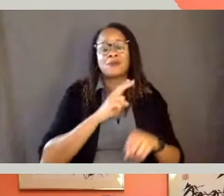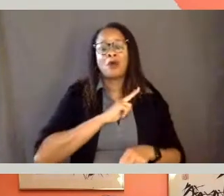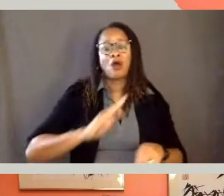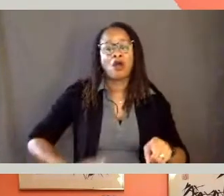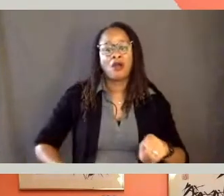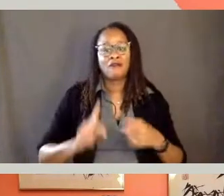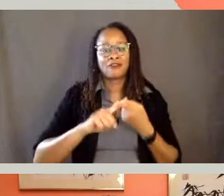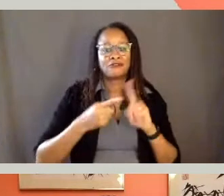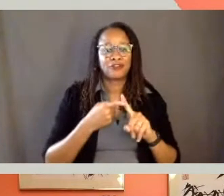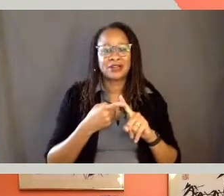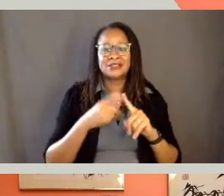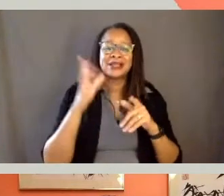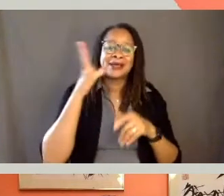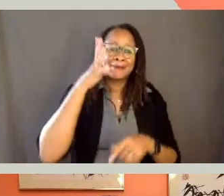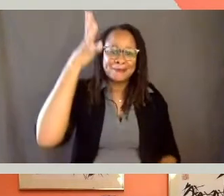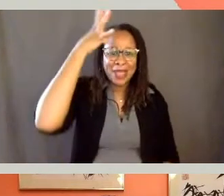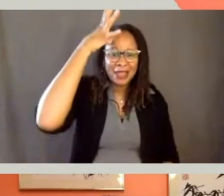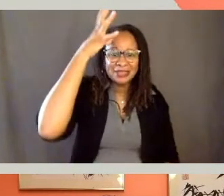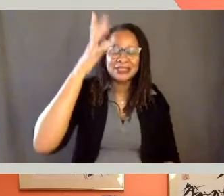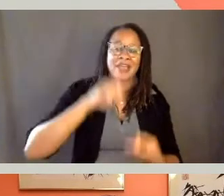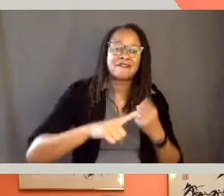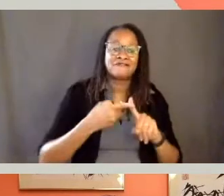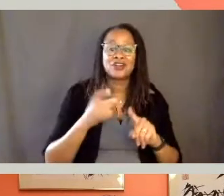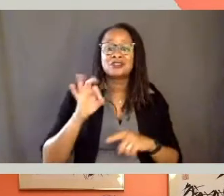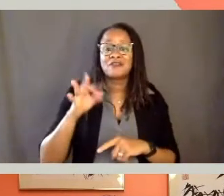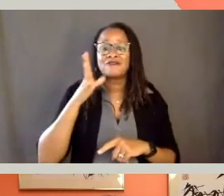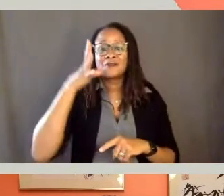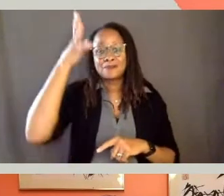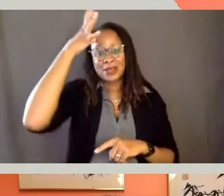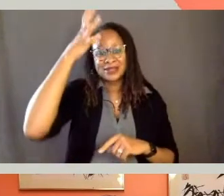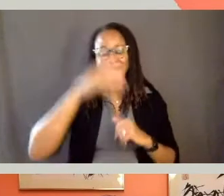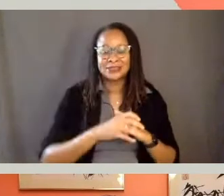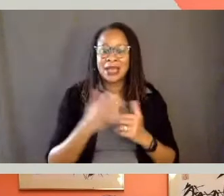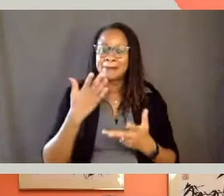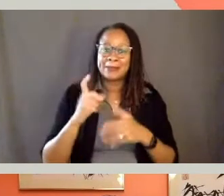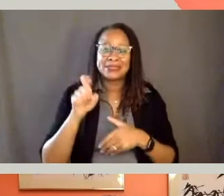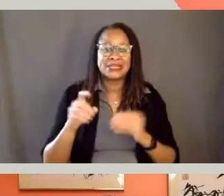or friends of parents maybe needed more context.